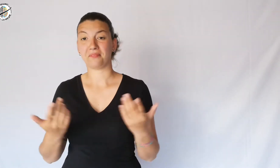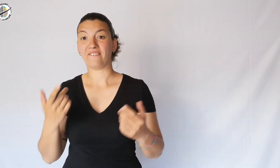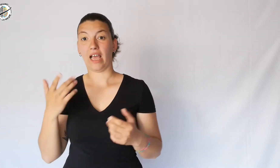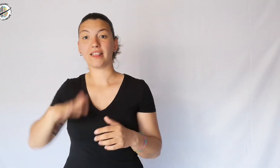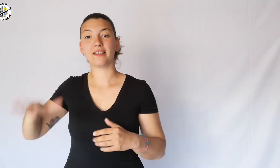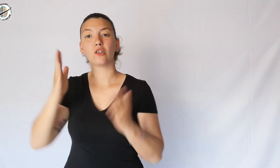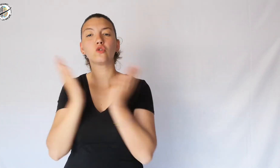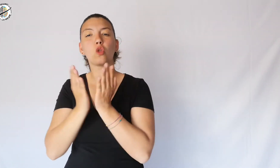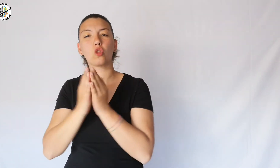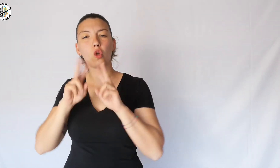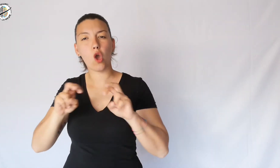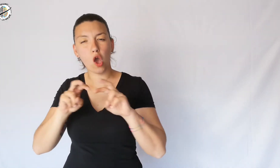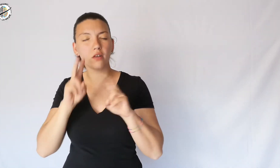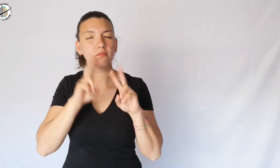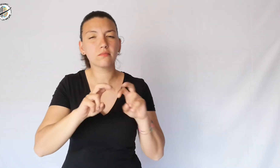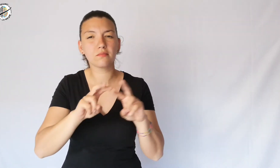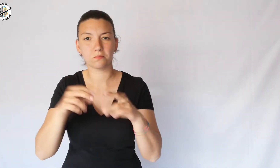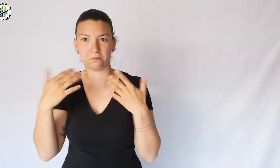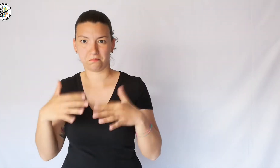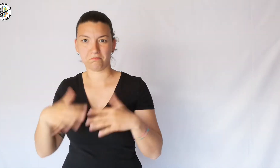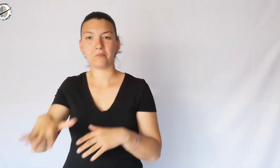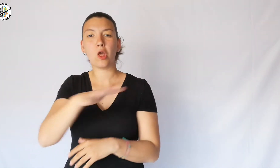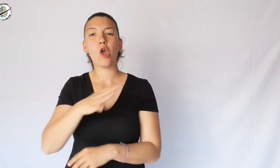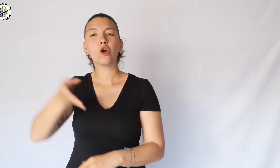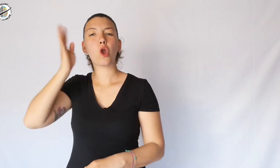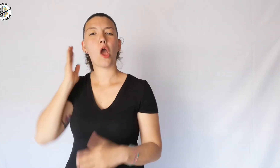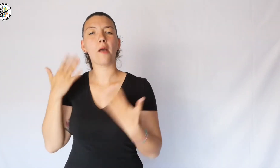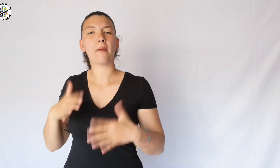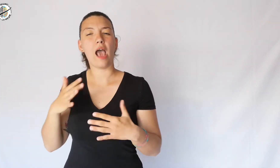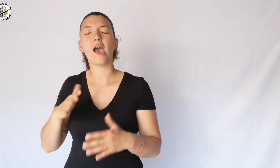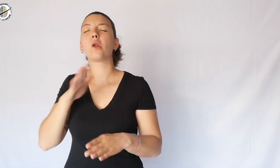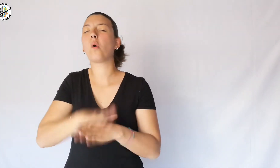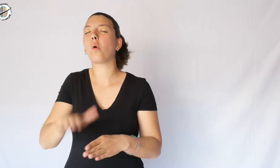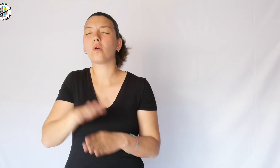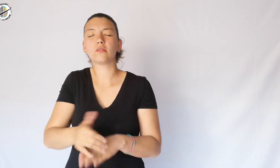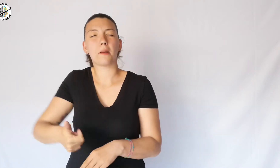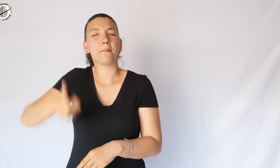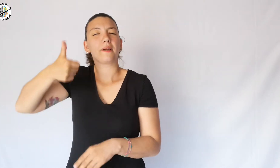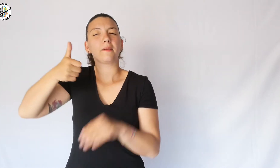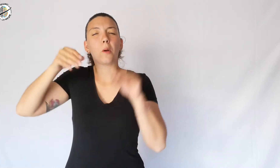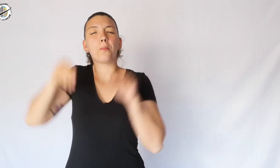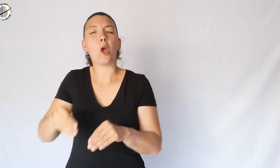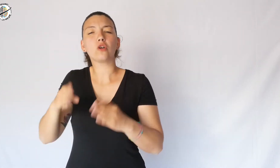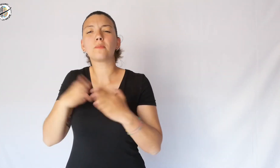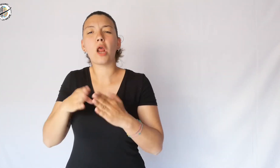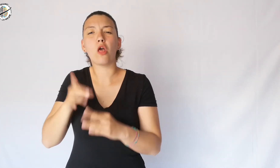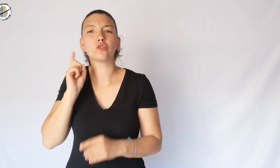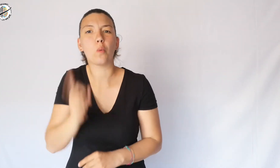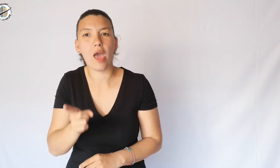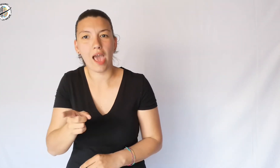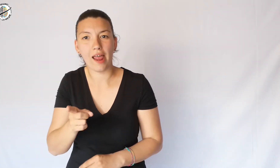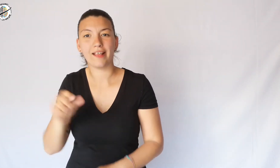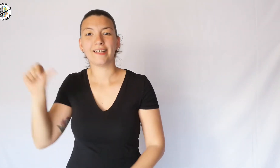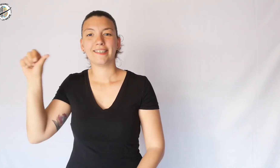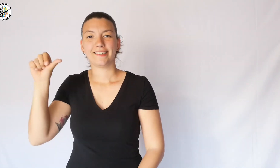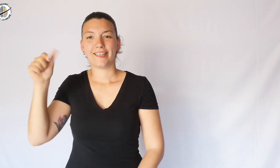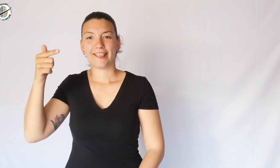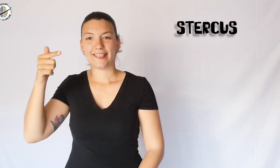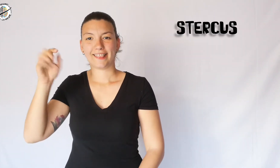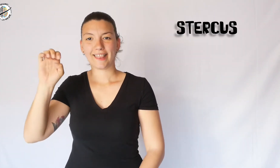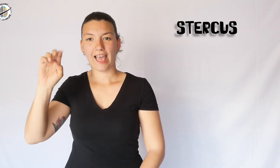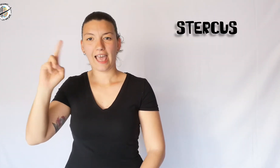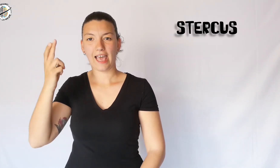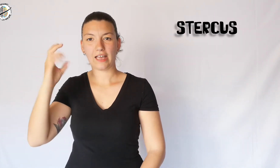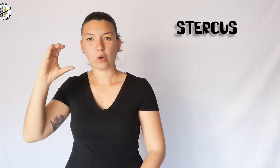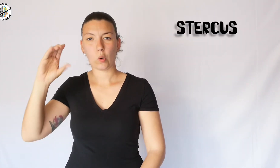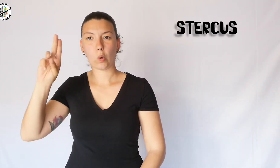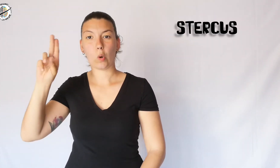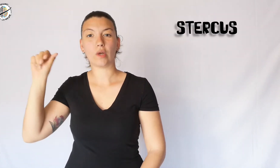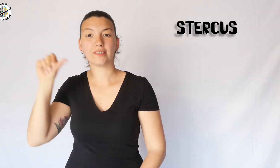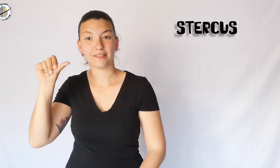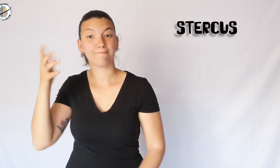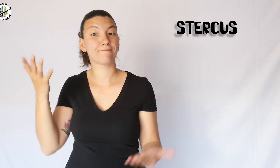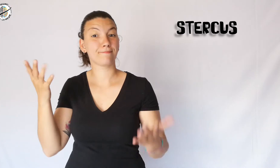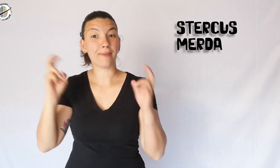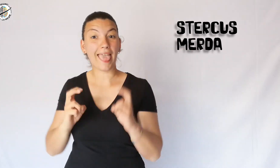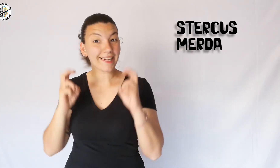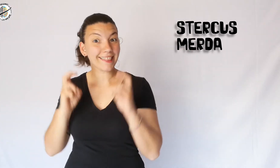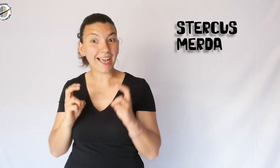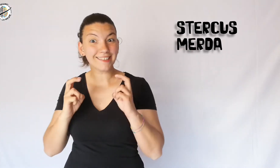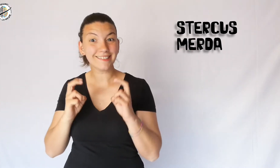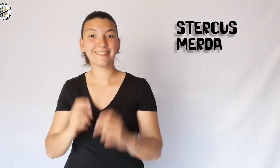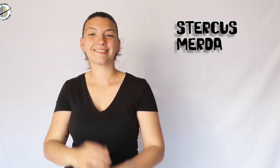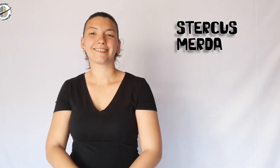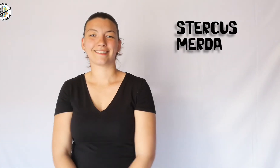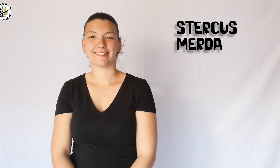According to scholars, the bad word most used by the Romans was "stercus" which means "shit".